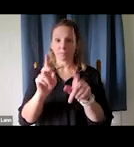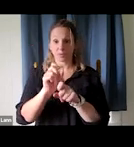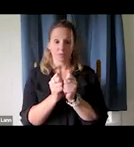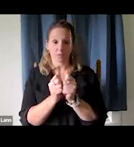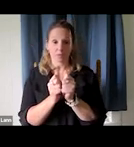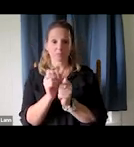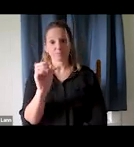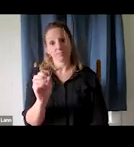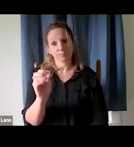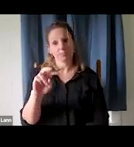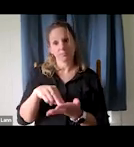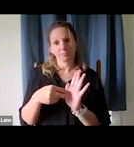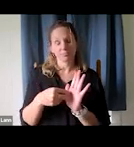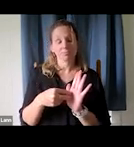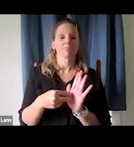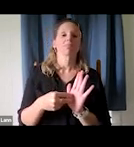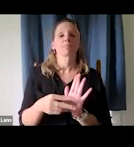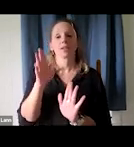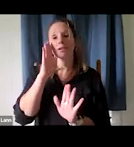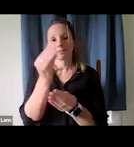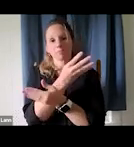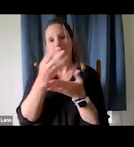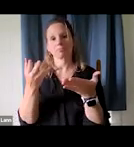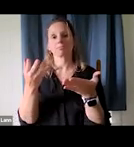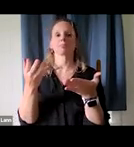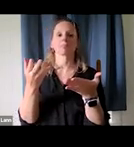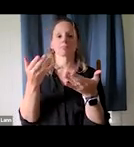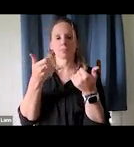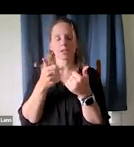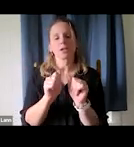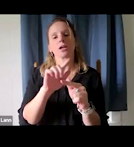So our presenters will share strategies on how to write these effective